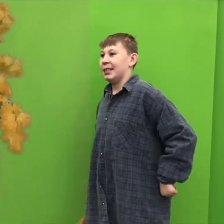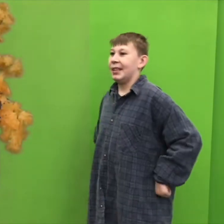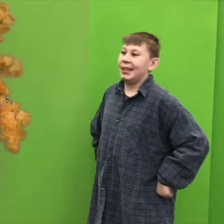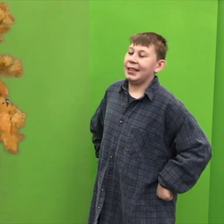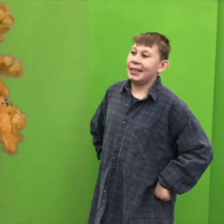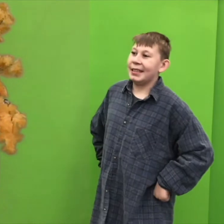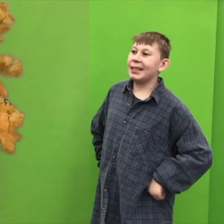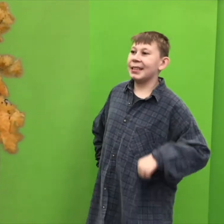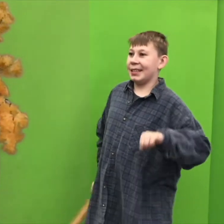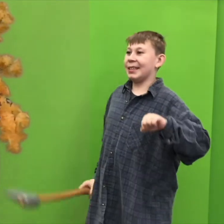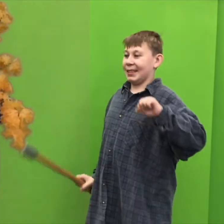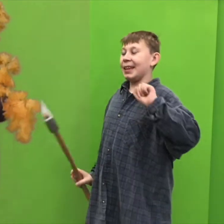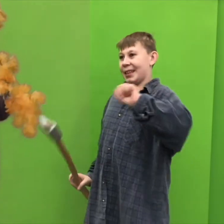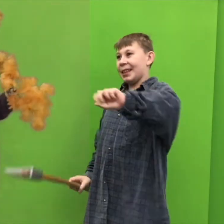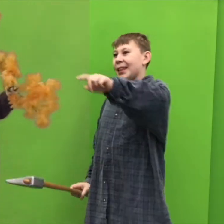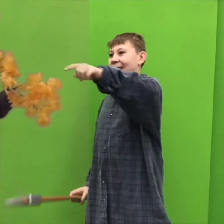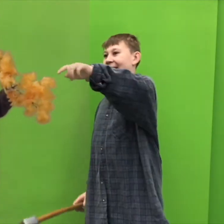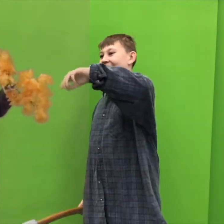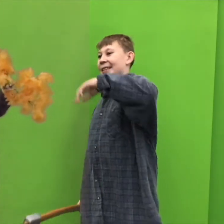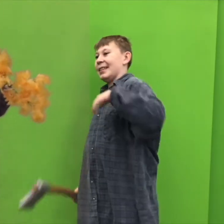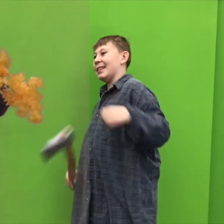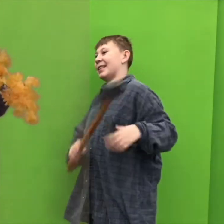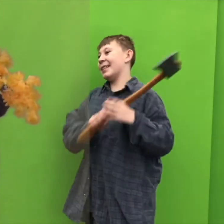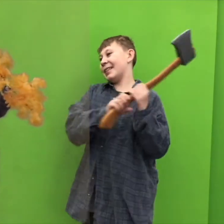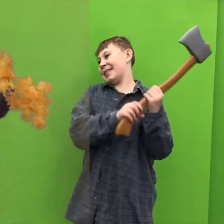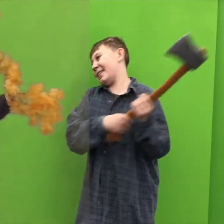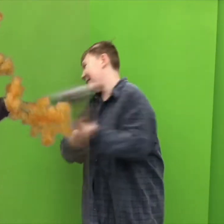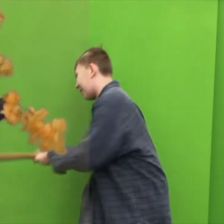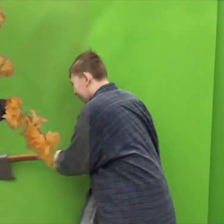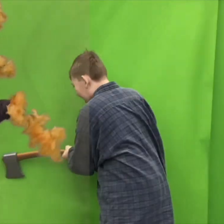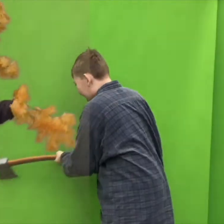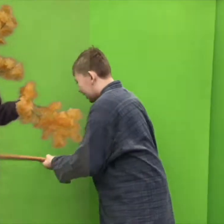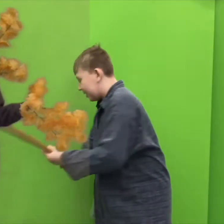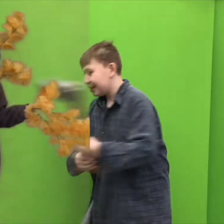a second child appears on screen dressed as a tree the lumberjack swings his axe